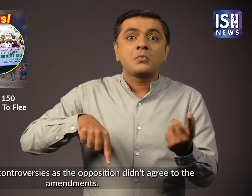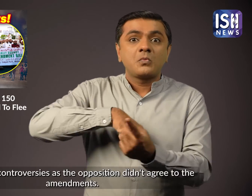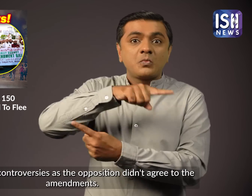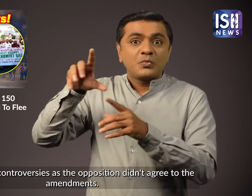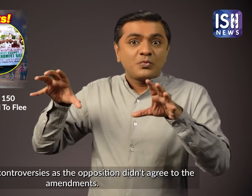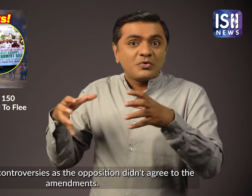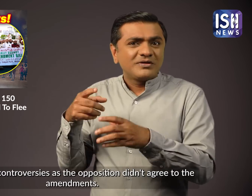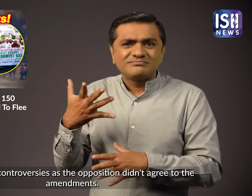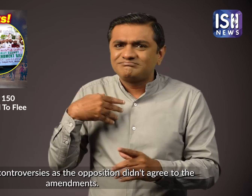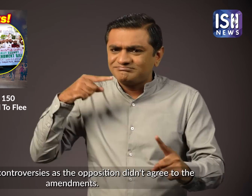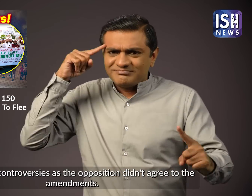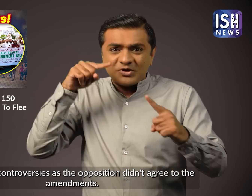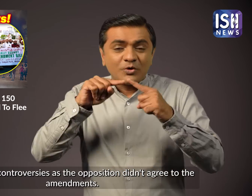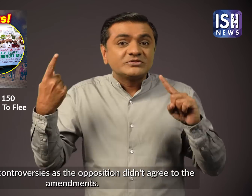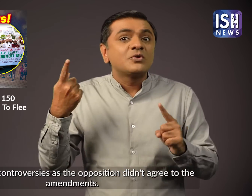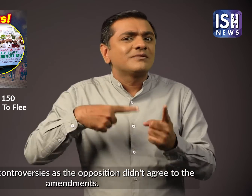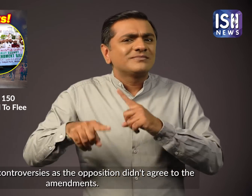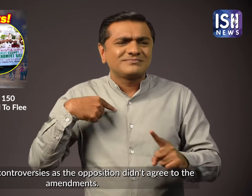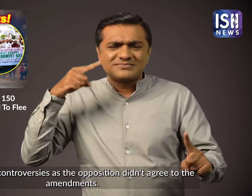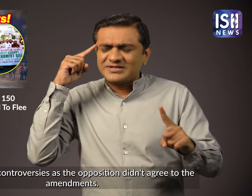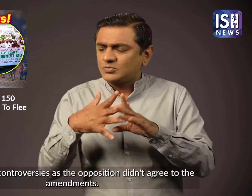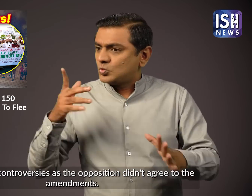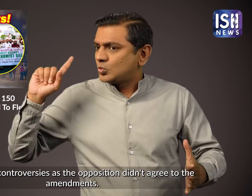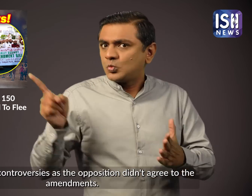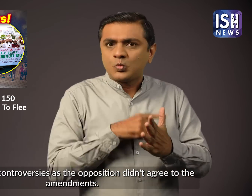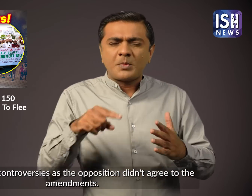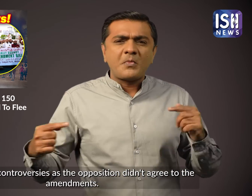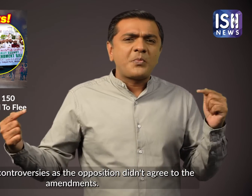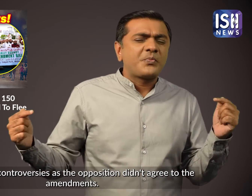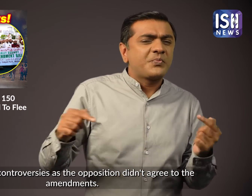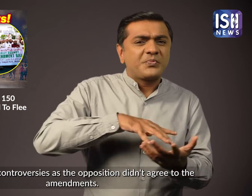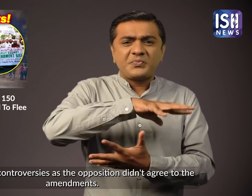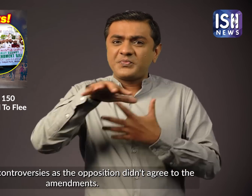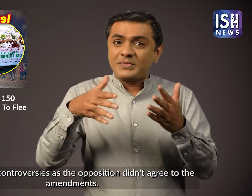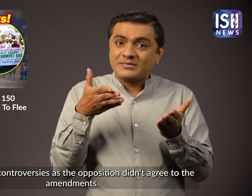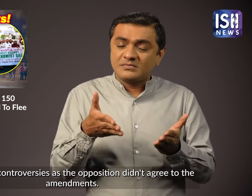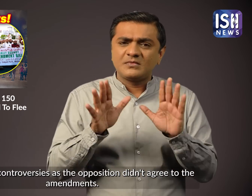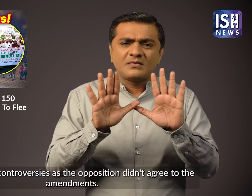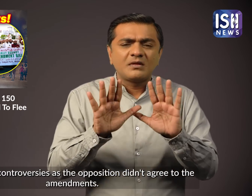There were controversies as the opposition didn't agree to the amendments.